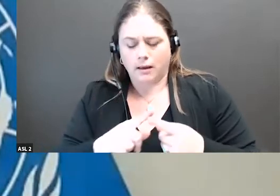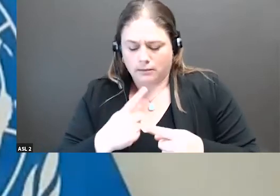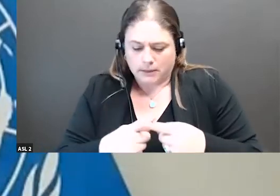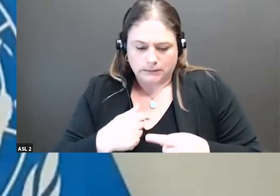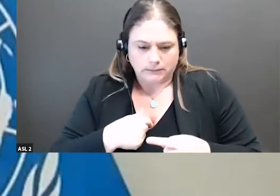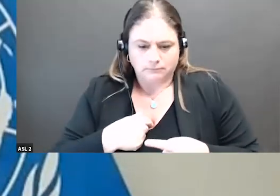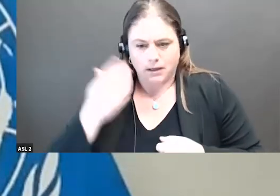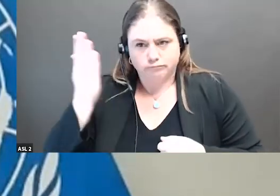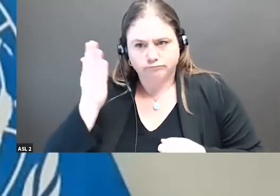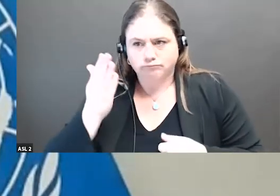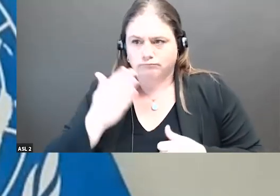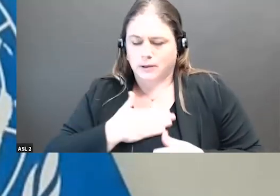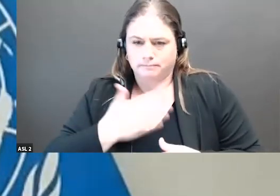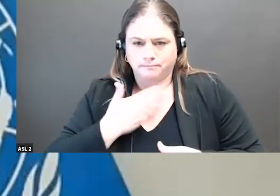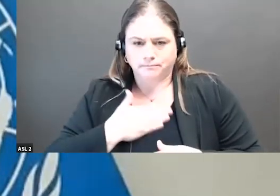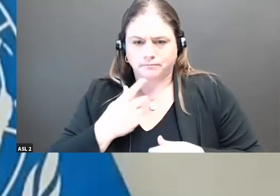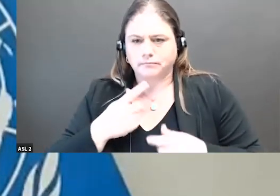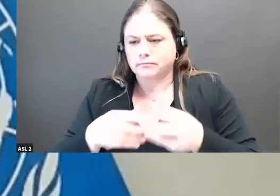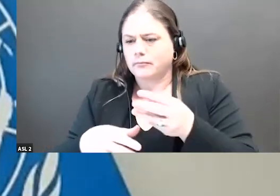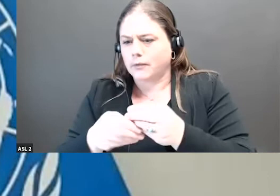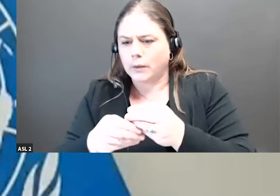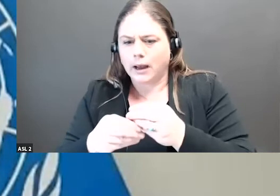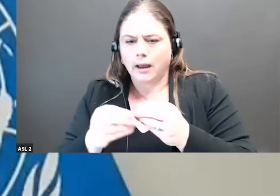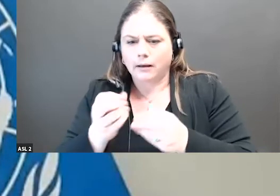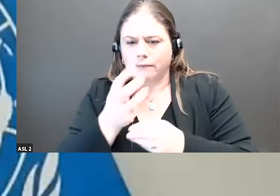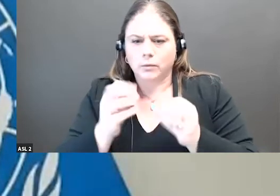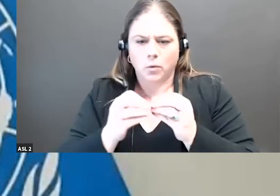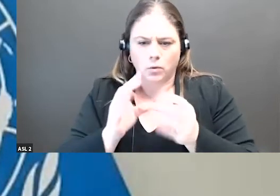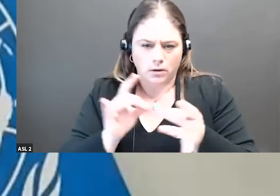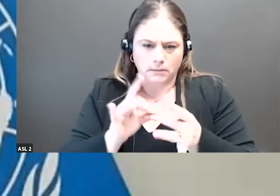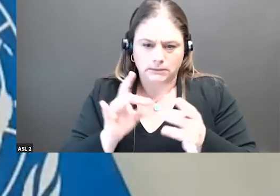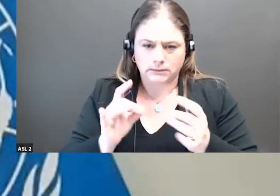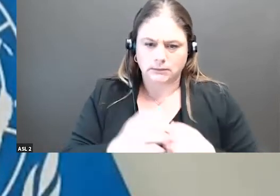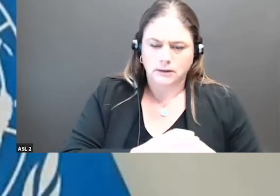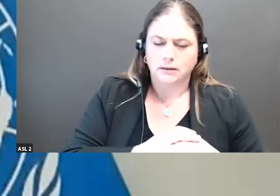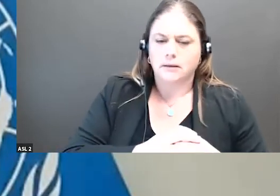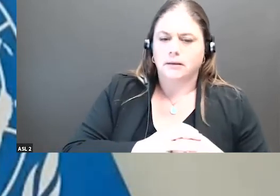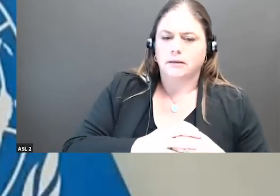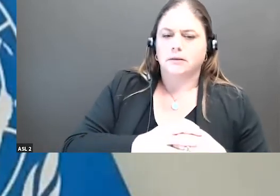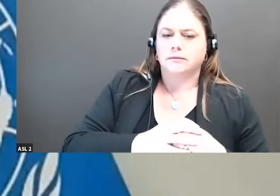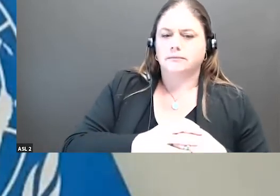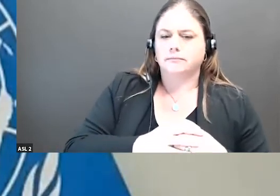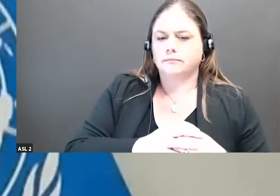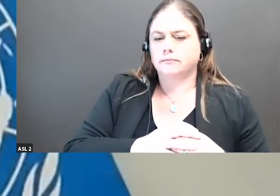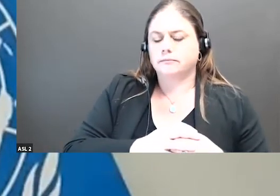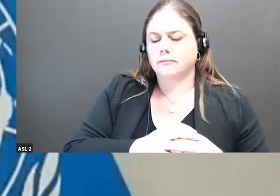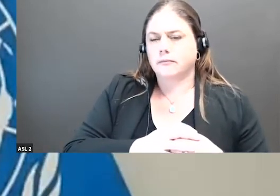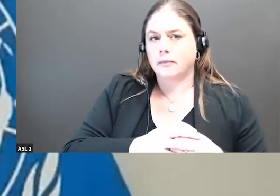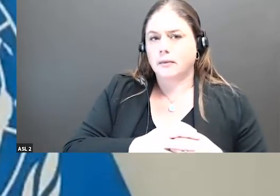I want to say in addition to that. I think that disability inclusiveness